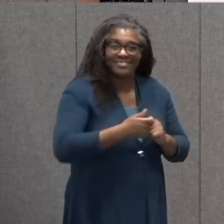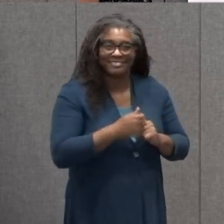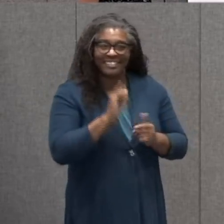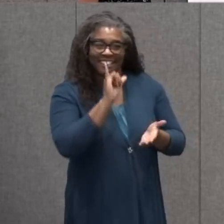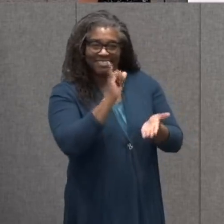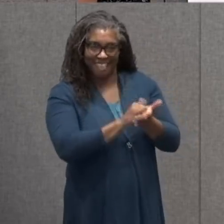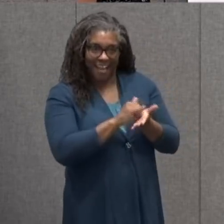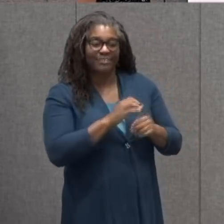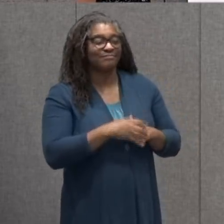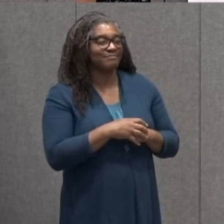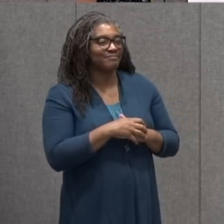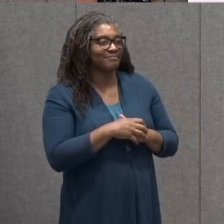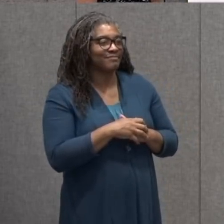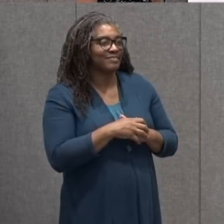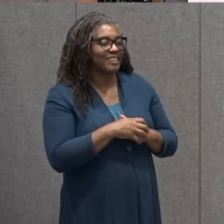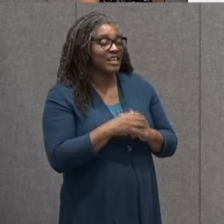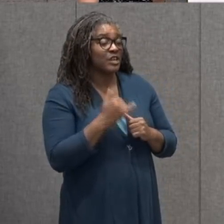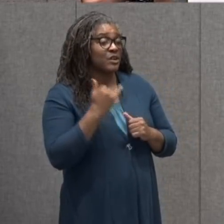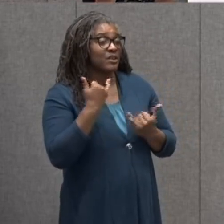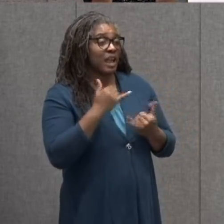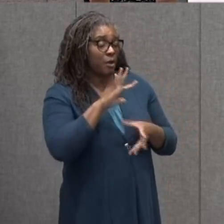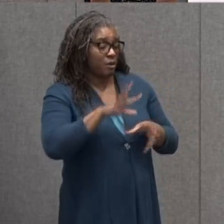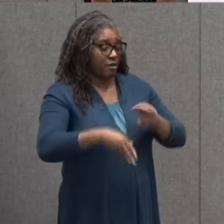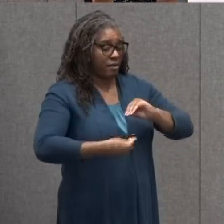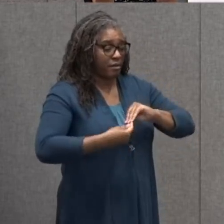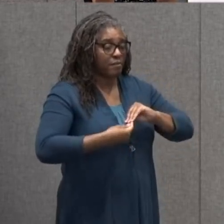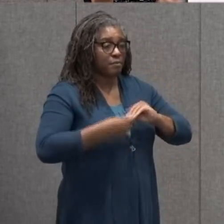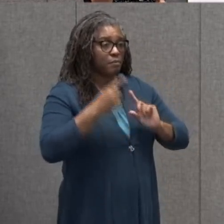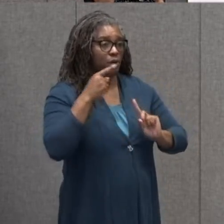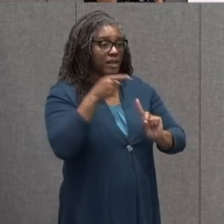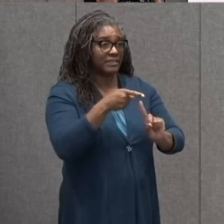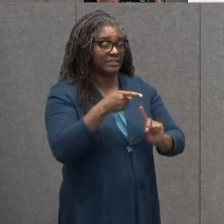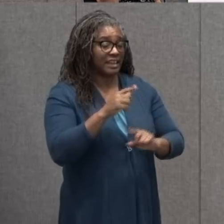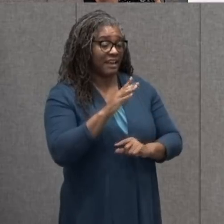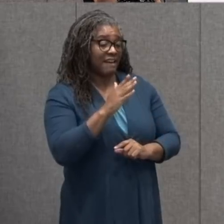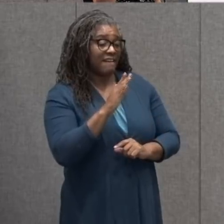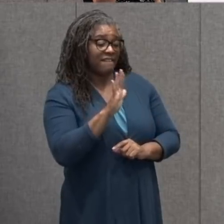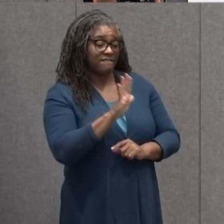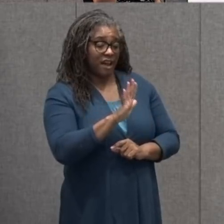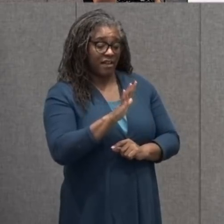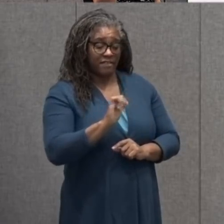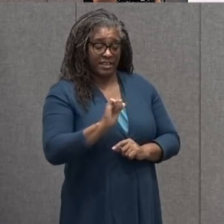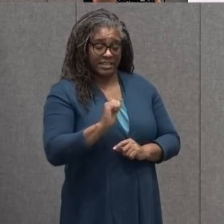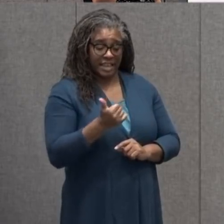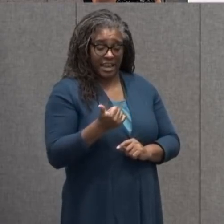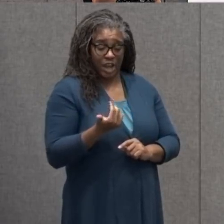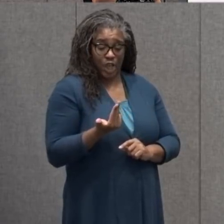We have five, 10, 13? No.